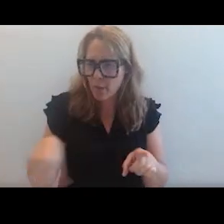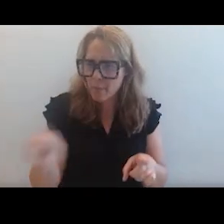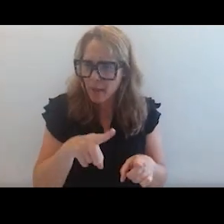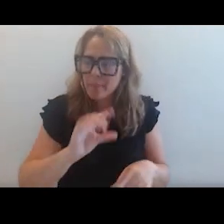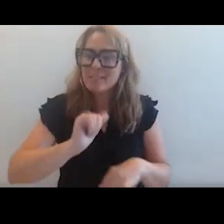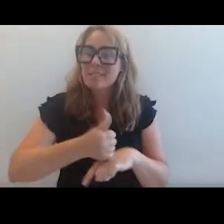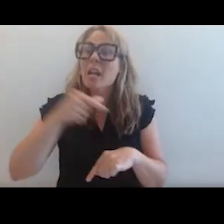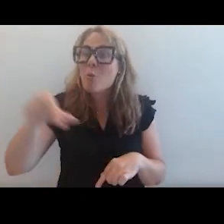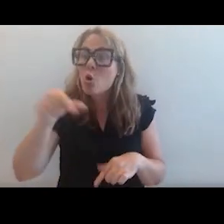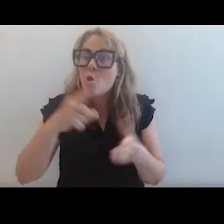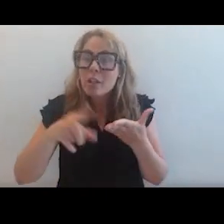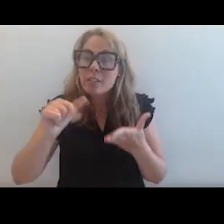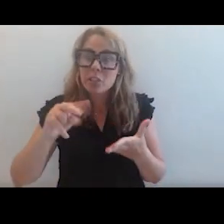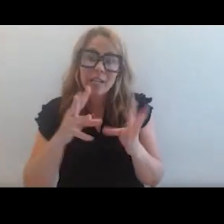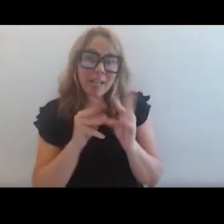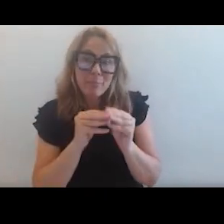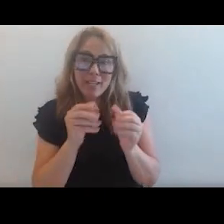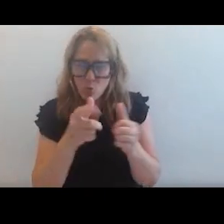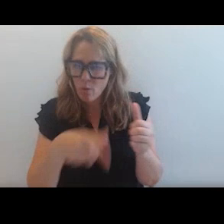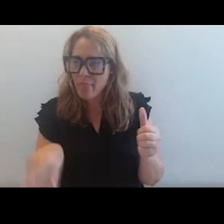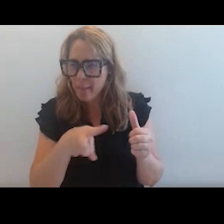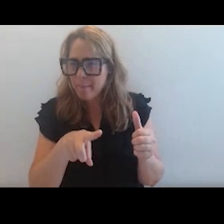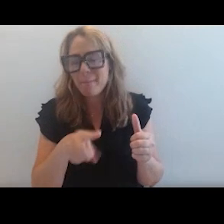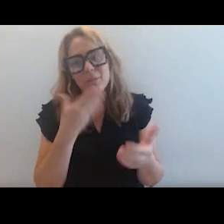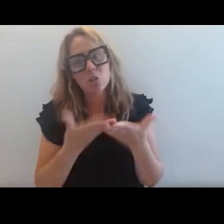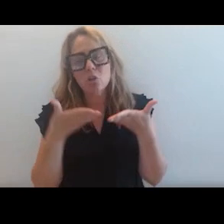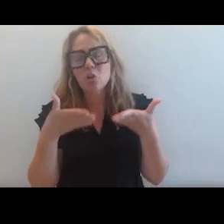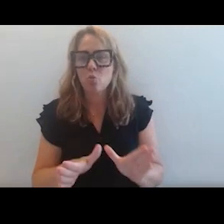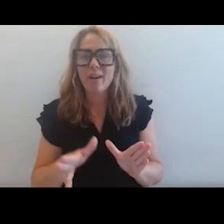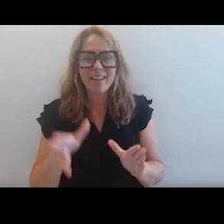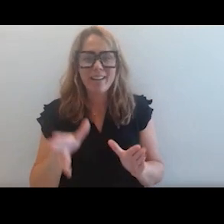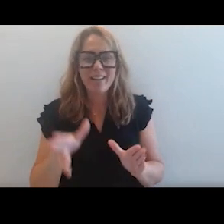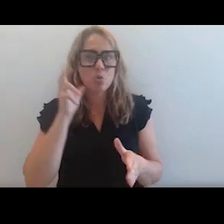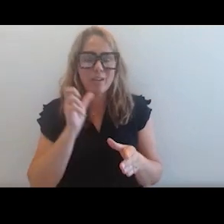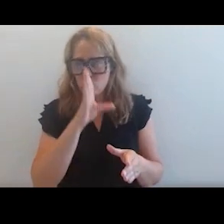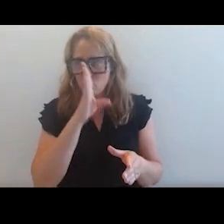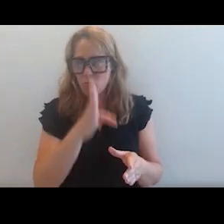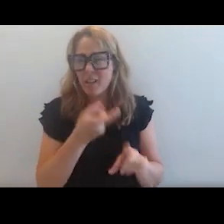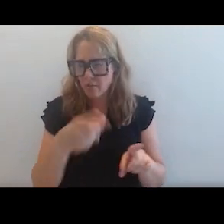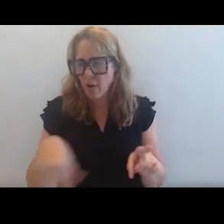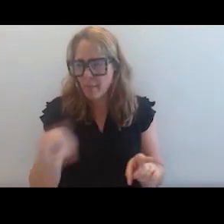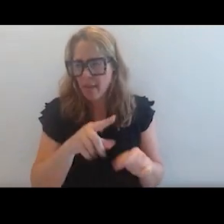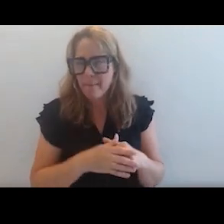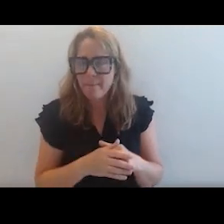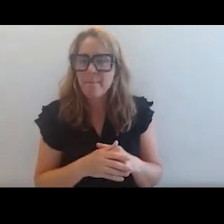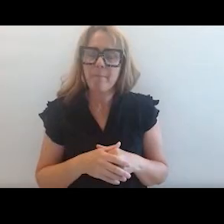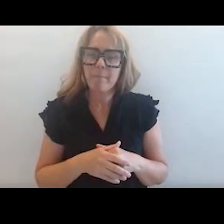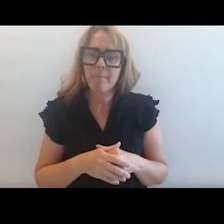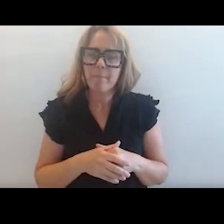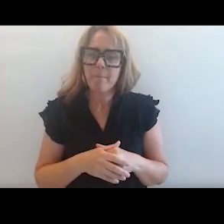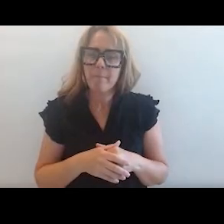check-in meeting with these key players is a great way to hear directly from them.